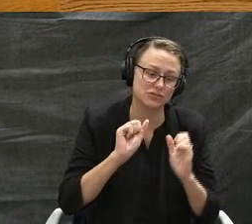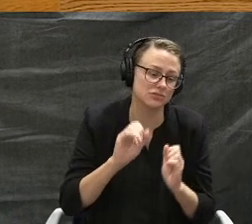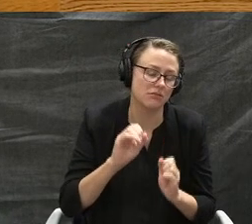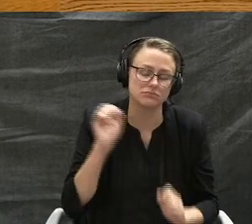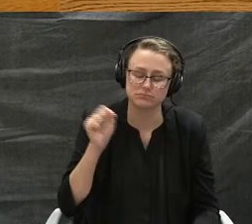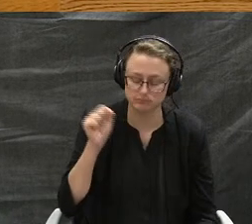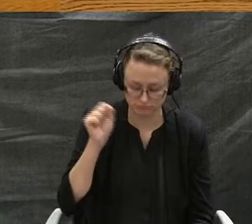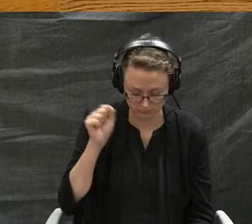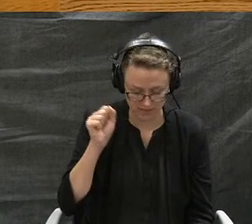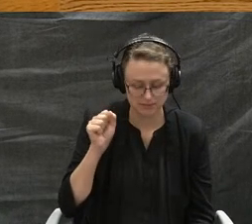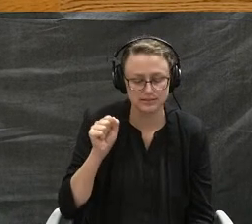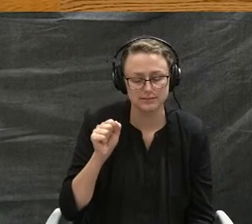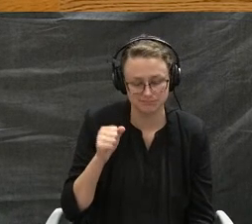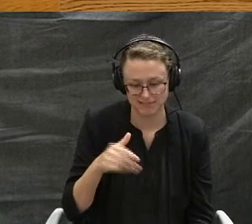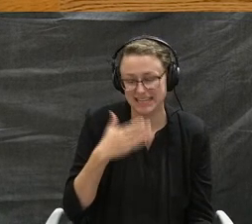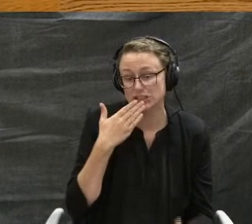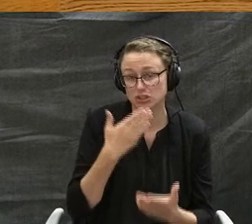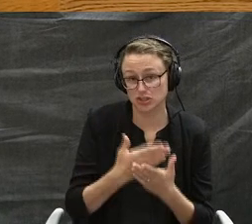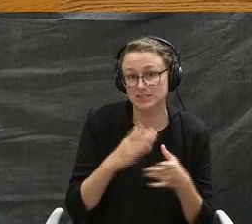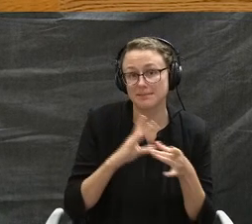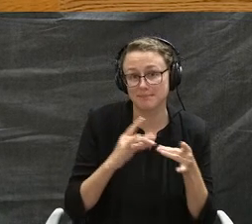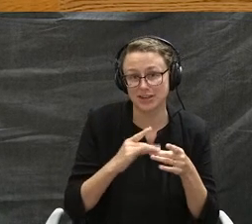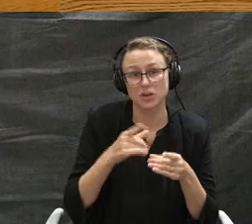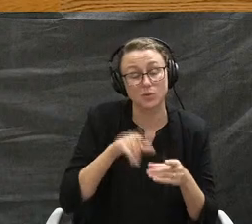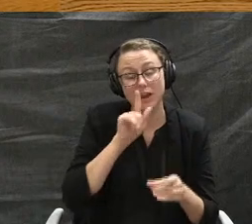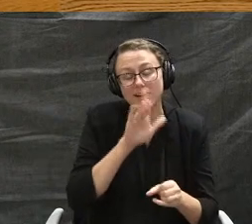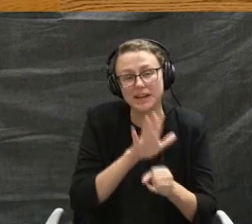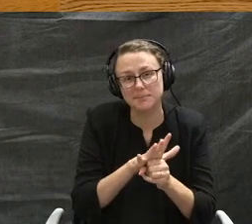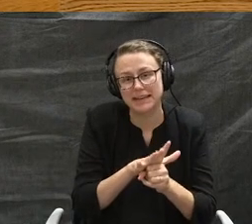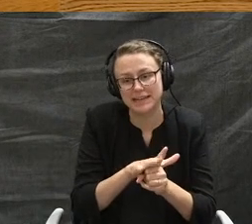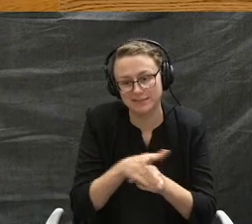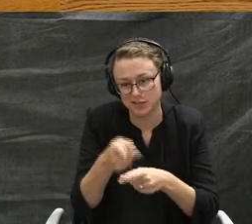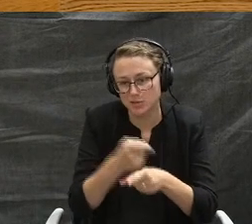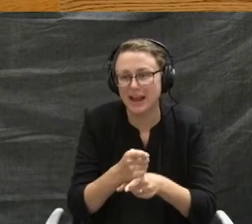committed to it. It just it didn't reach board gold level this year.